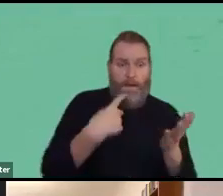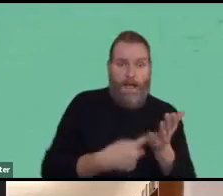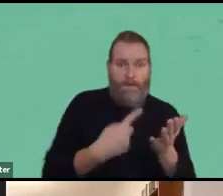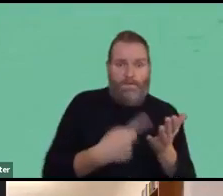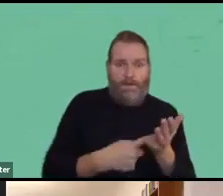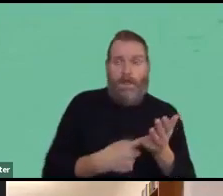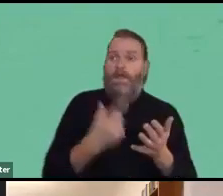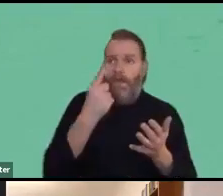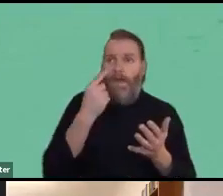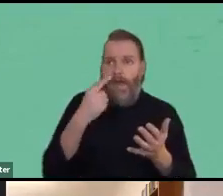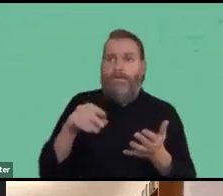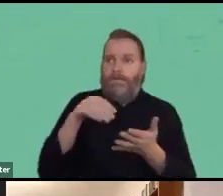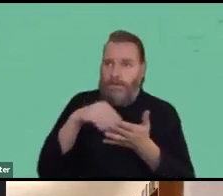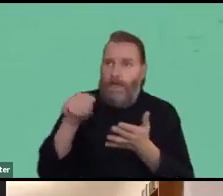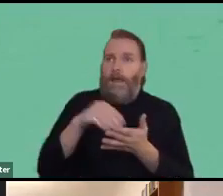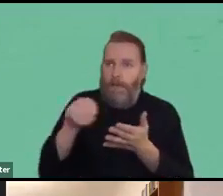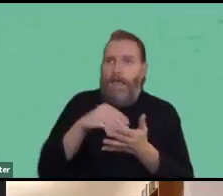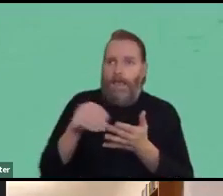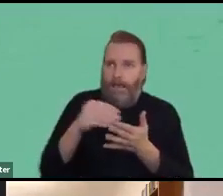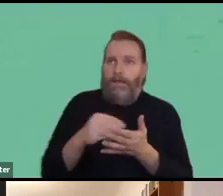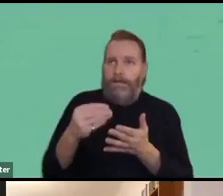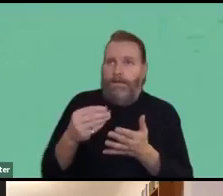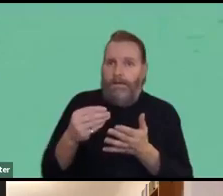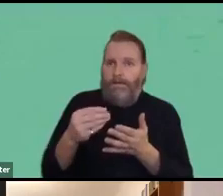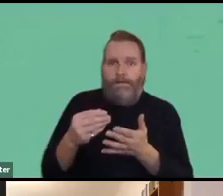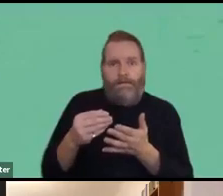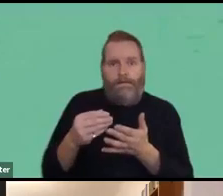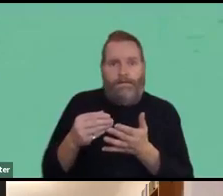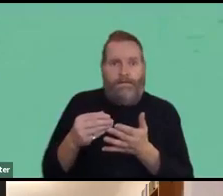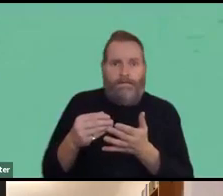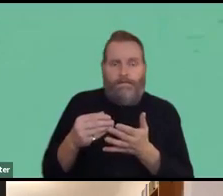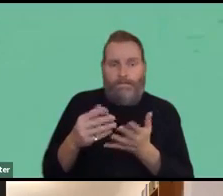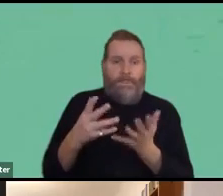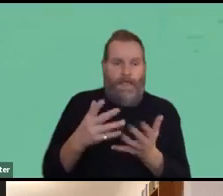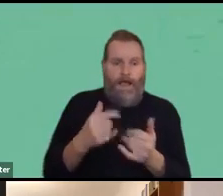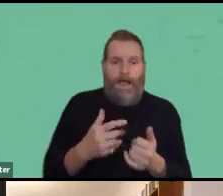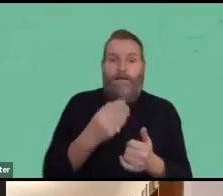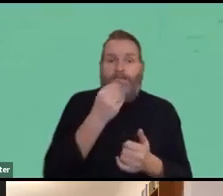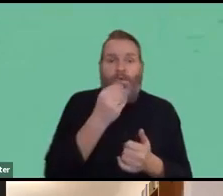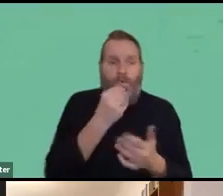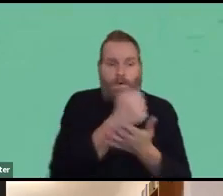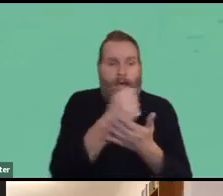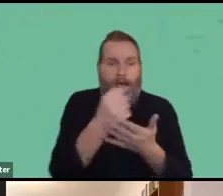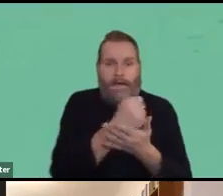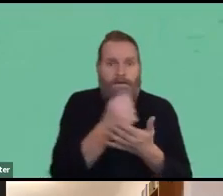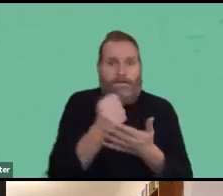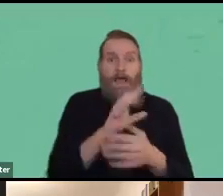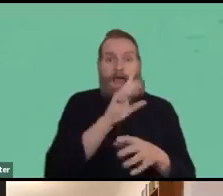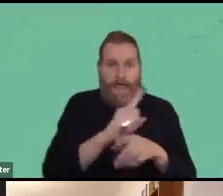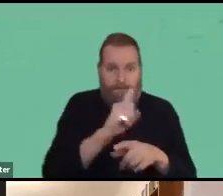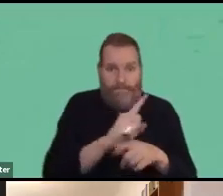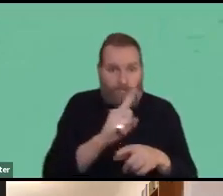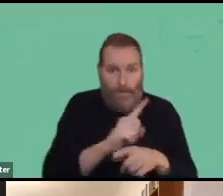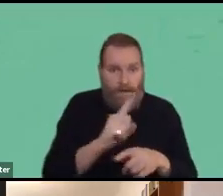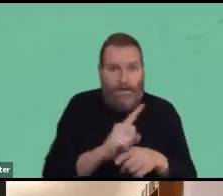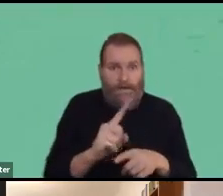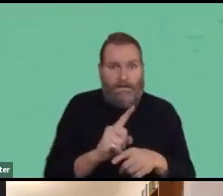I use food banks once a week, sometimes twice a week, a month sorry, sometimes twice a month